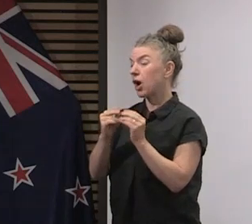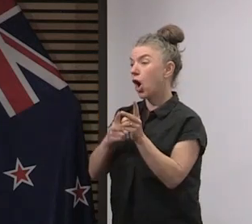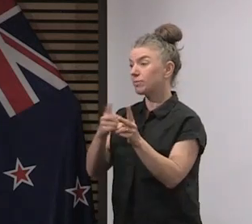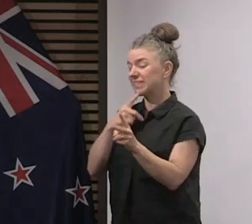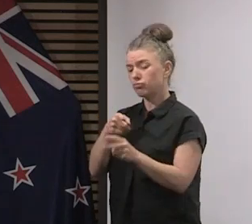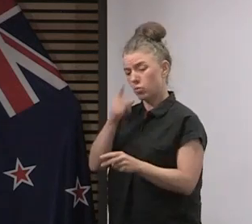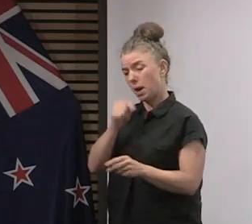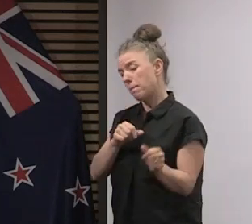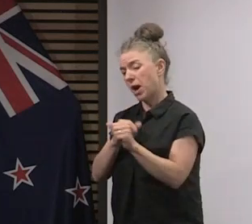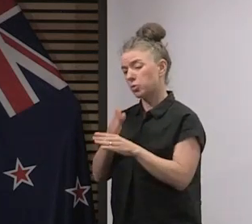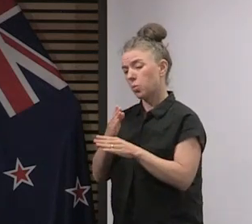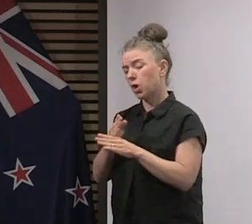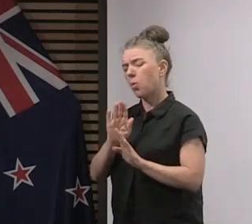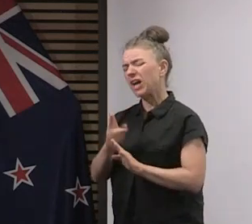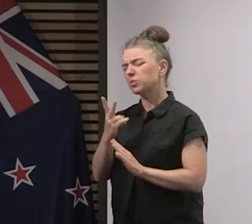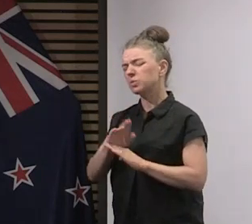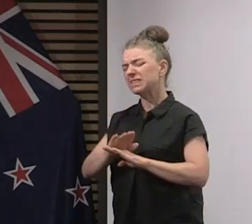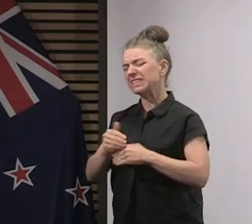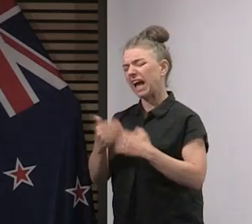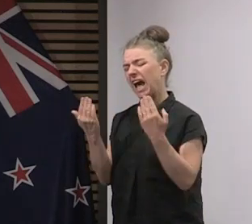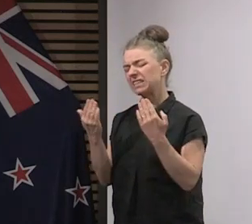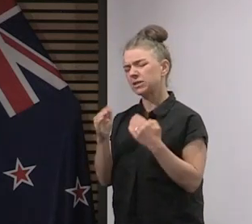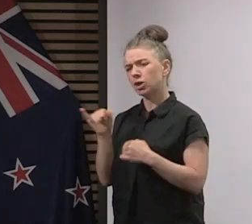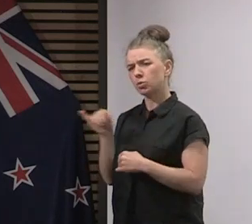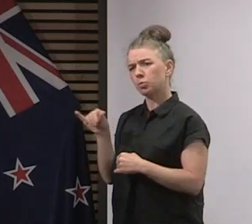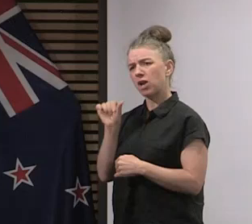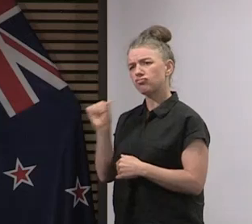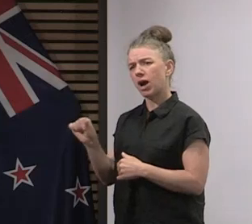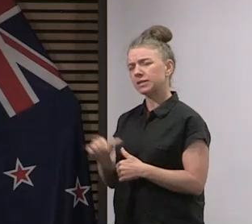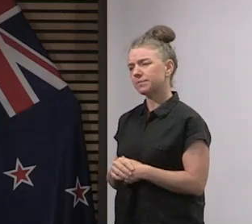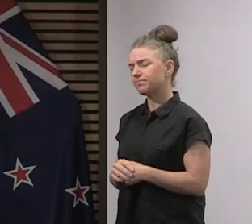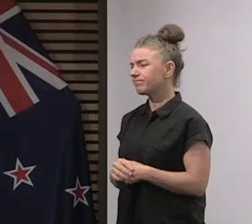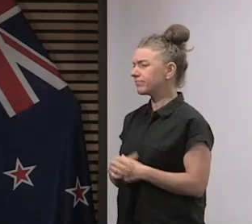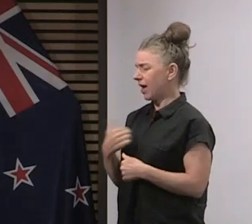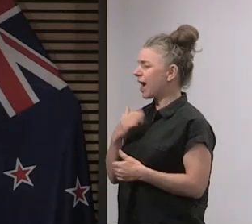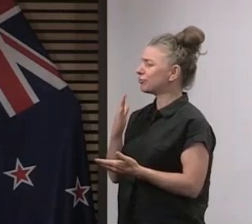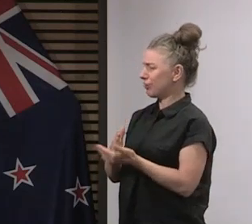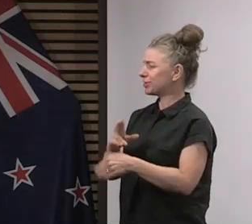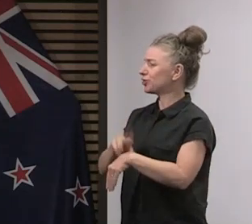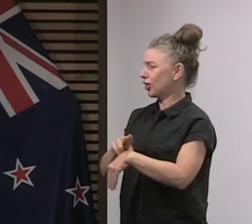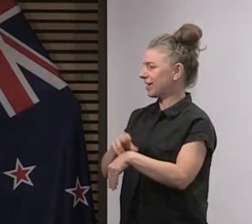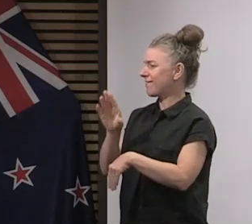tests not to go back to work for 14 days but the DHB has told them they can go back to